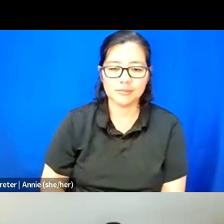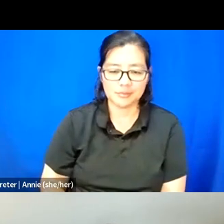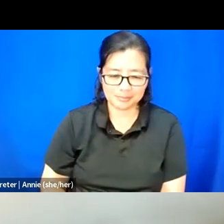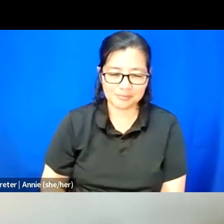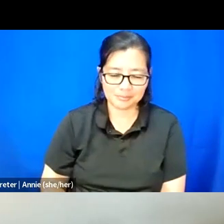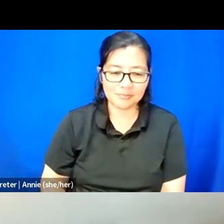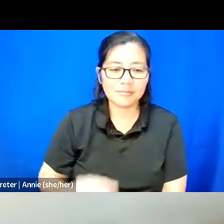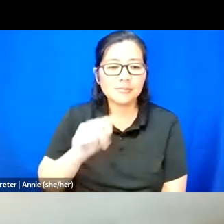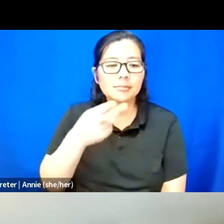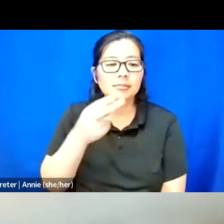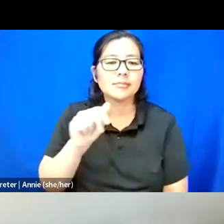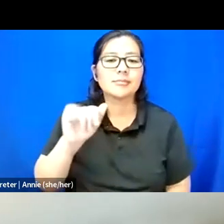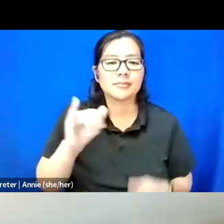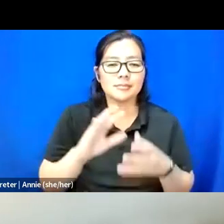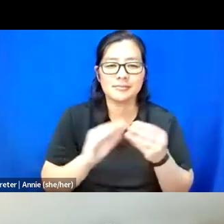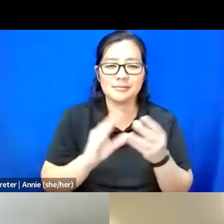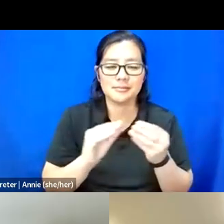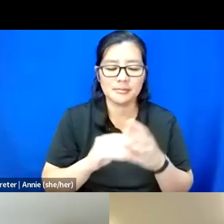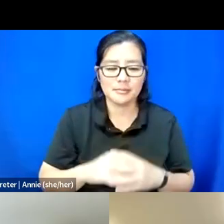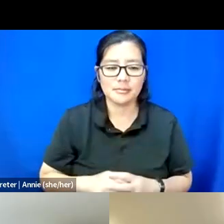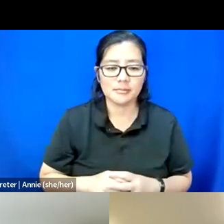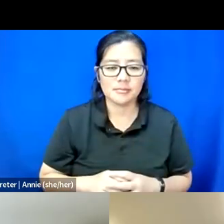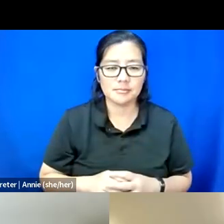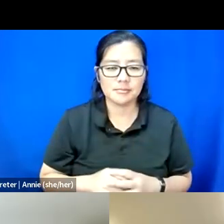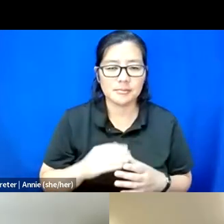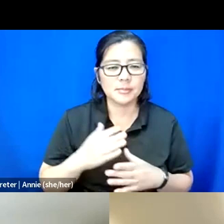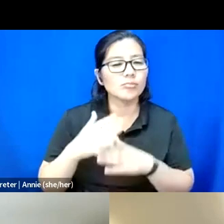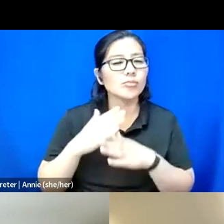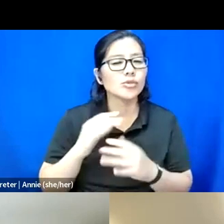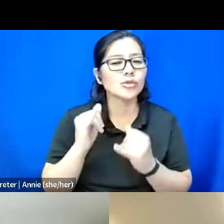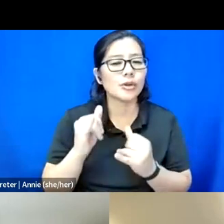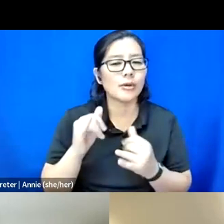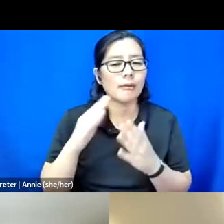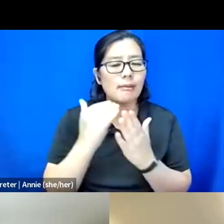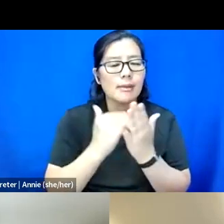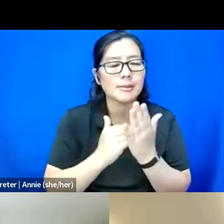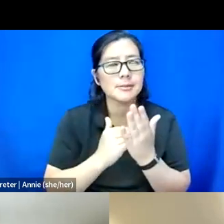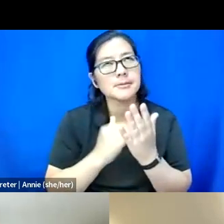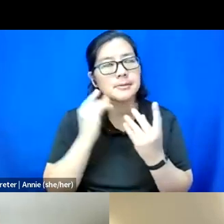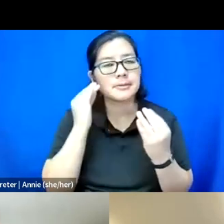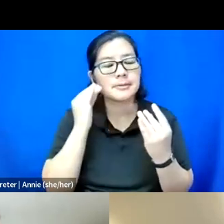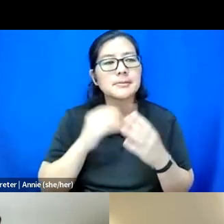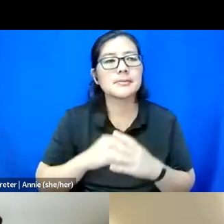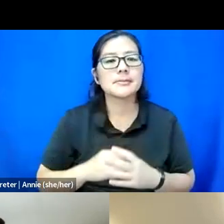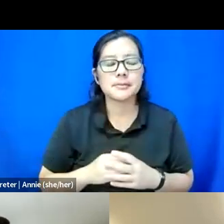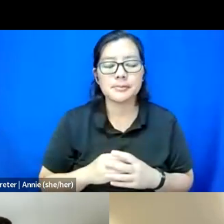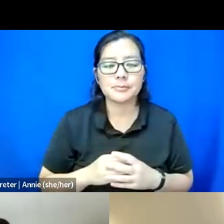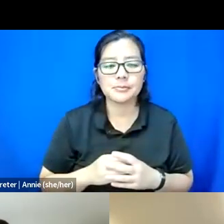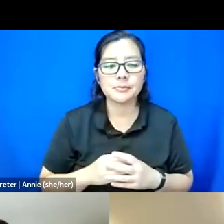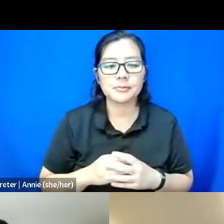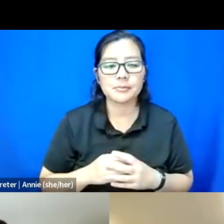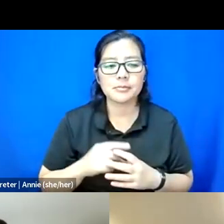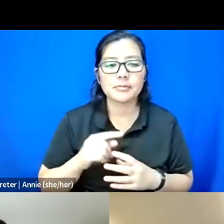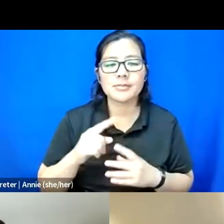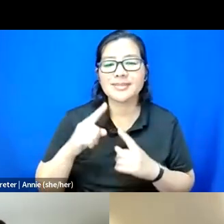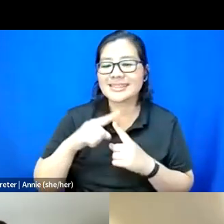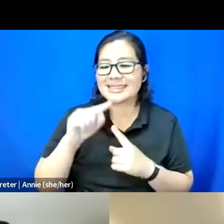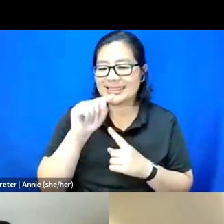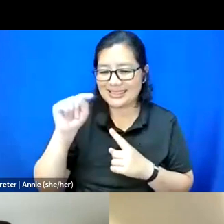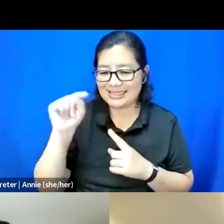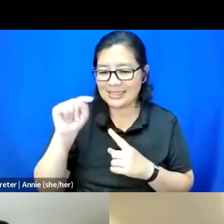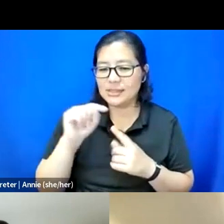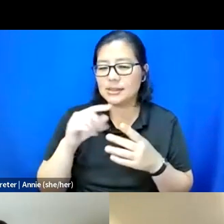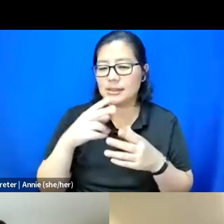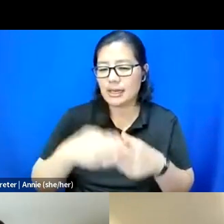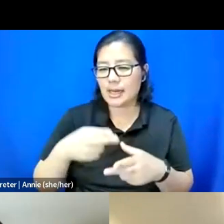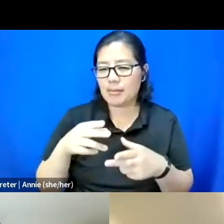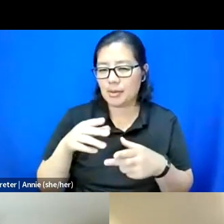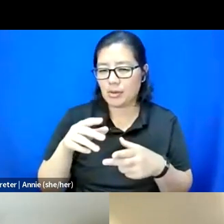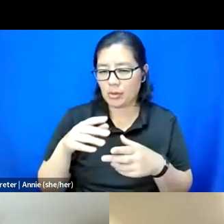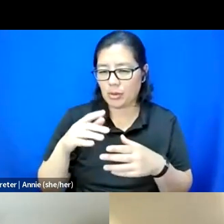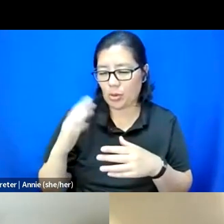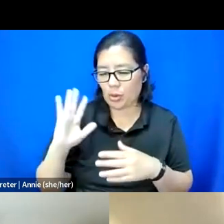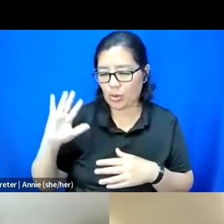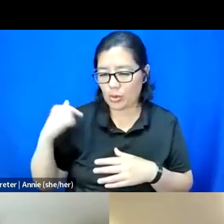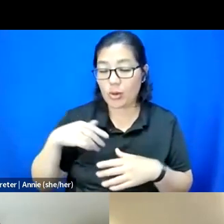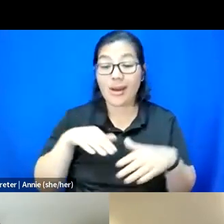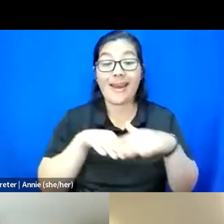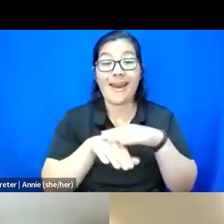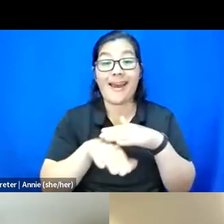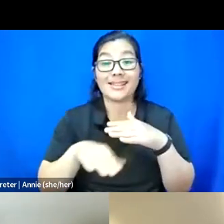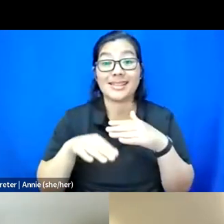Some shared lessons, like, as T named earlier, access intimacy is always a learning experience